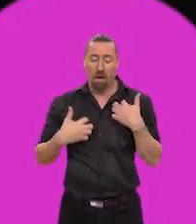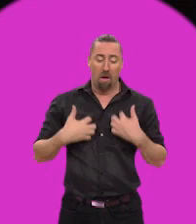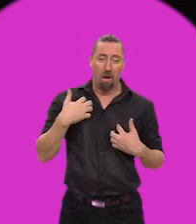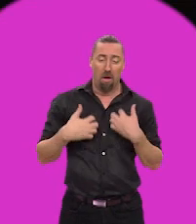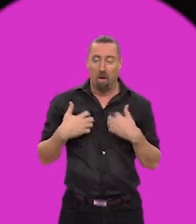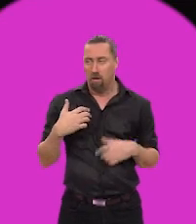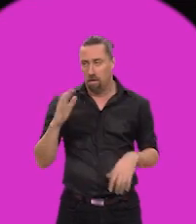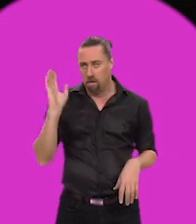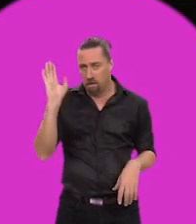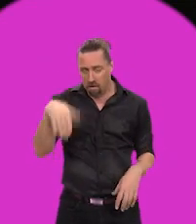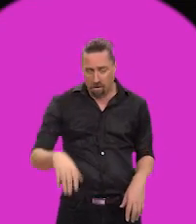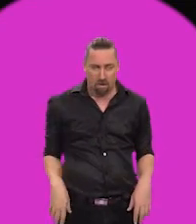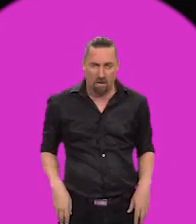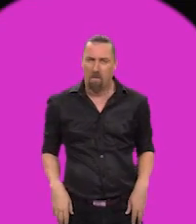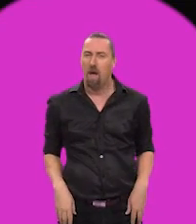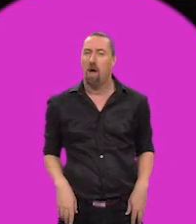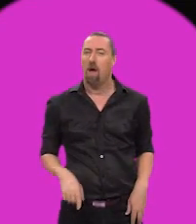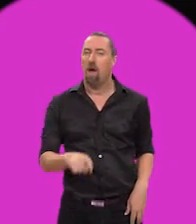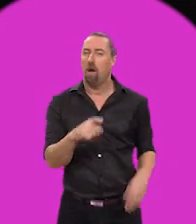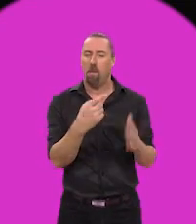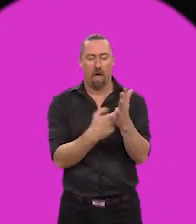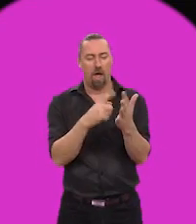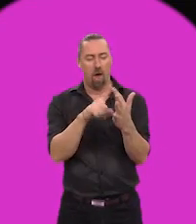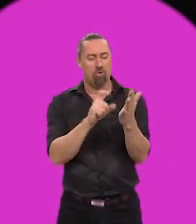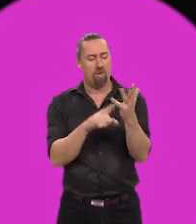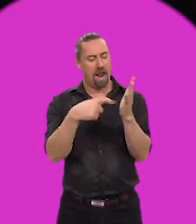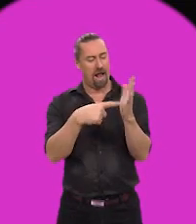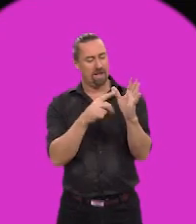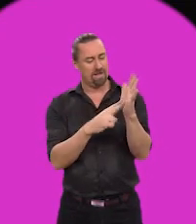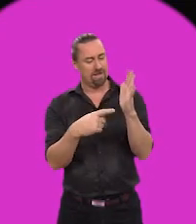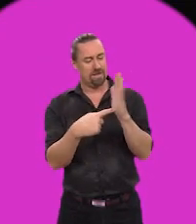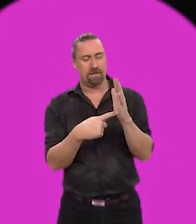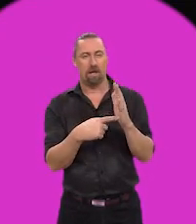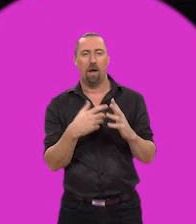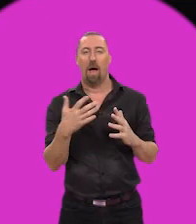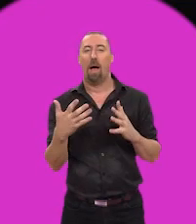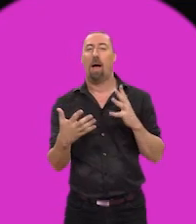They don't look very excited, do they? I think reluctant in this story tells me